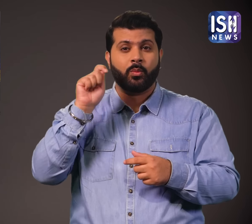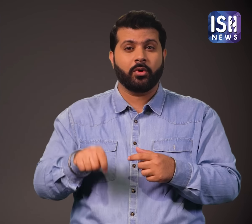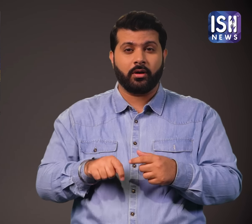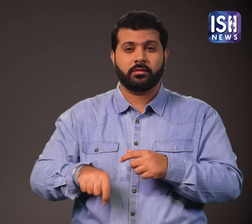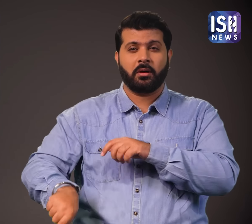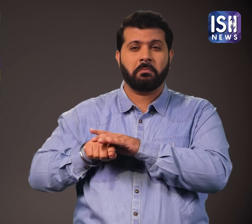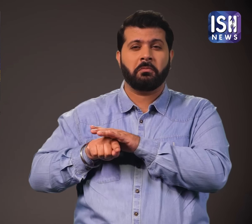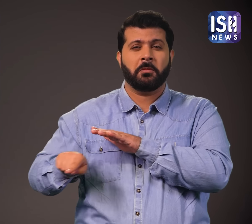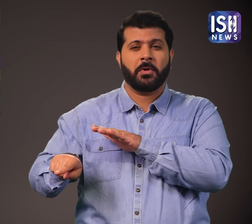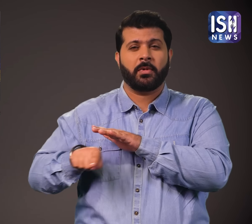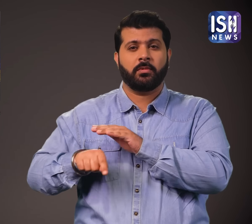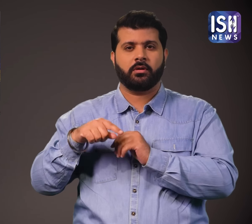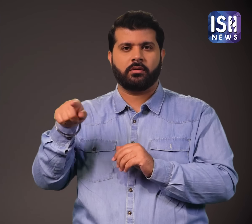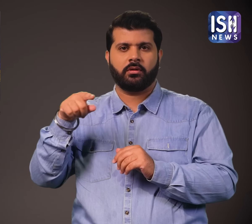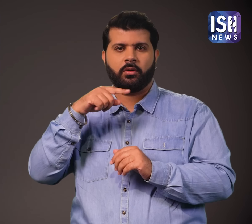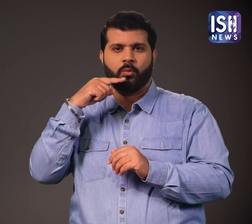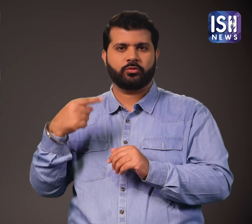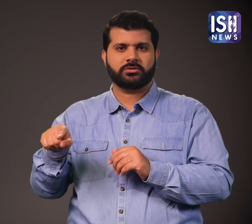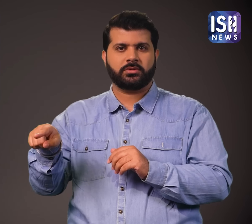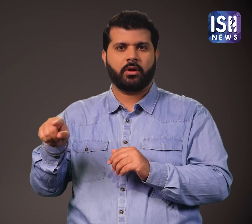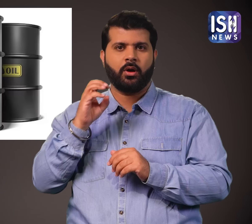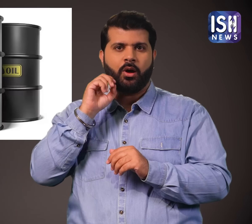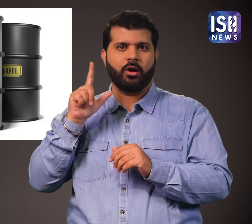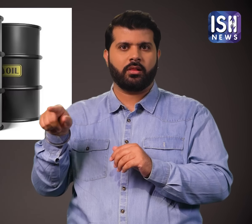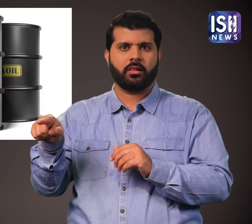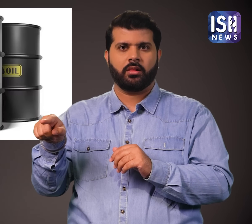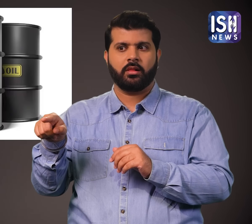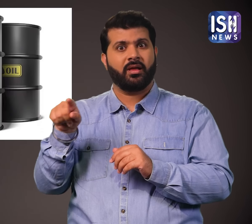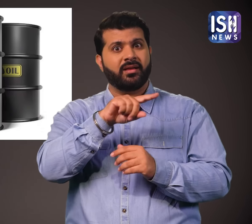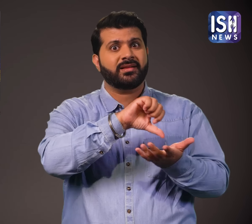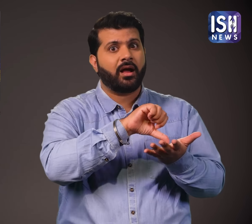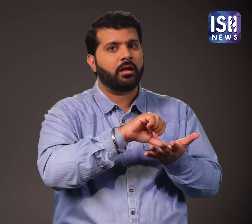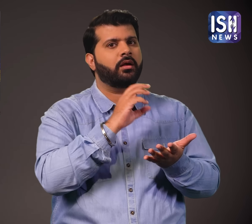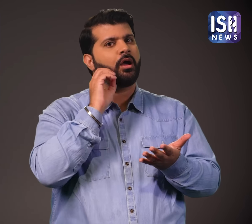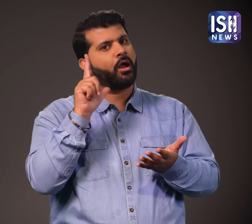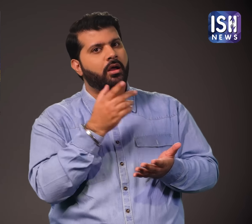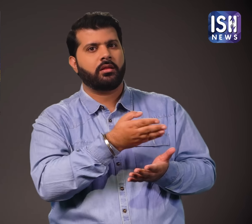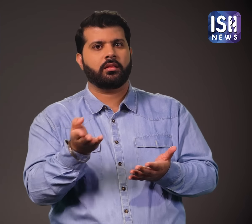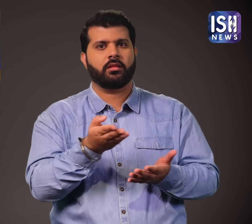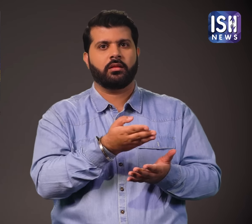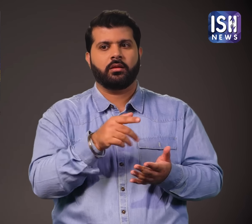This is because Ukraine has started targeting Russia’s oil sector, and Iran is doing the same.